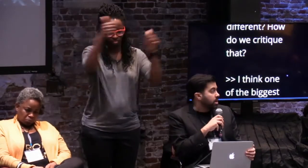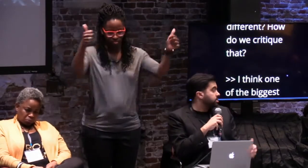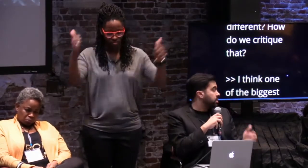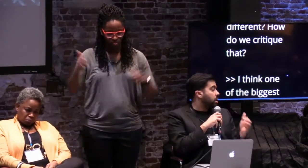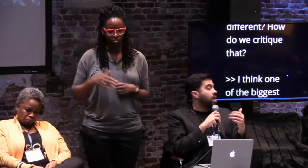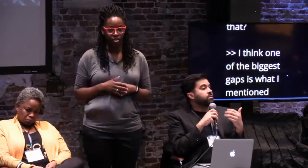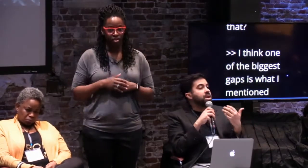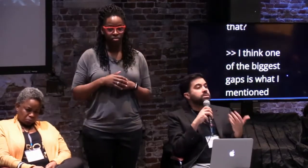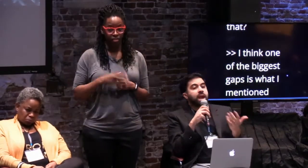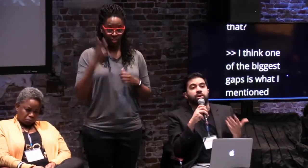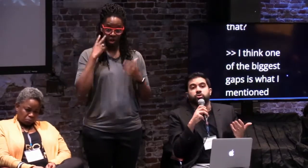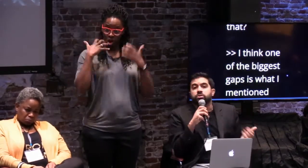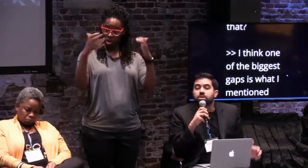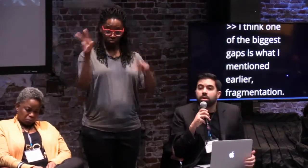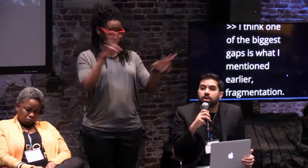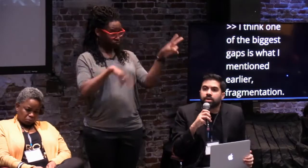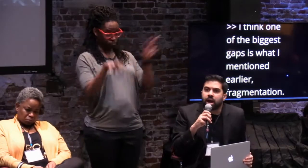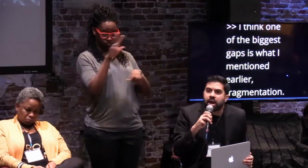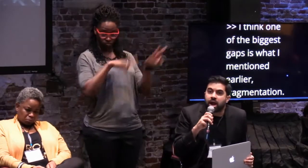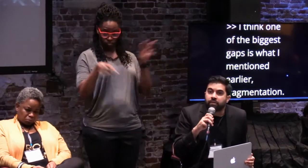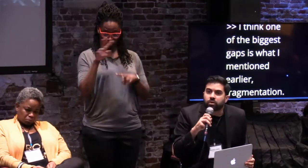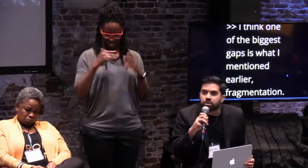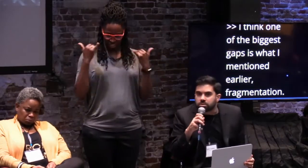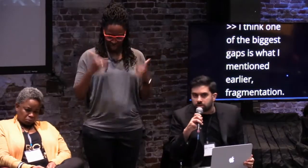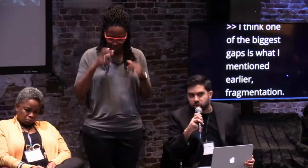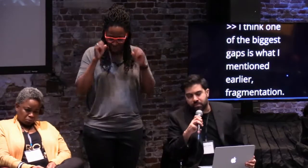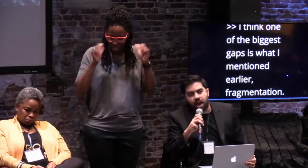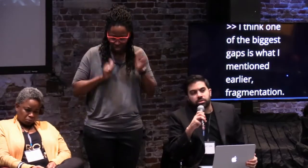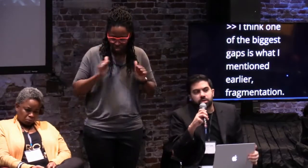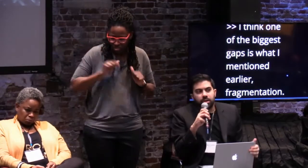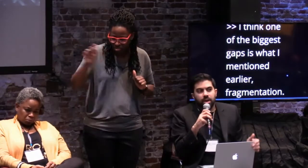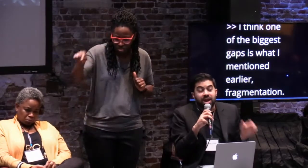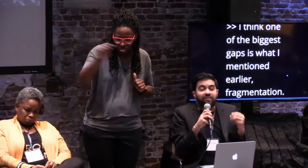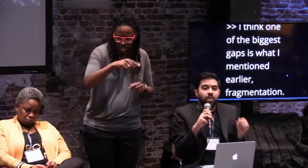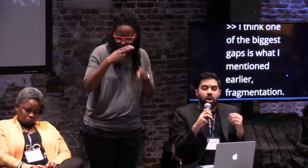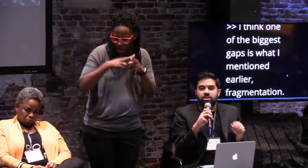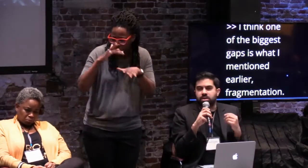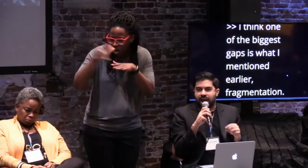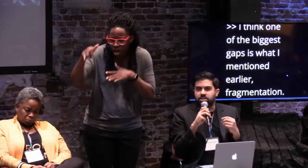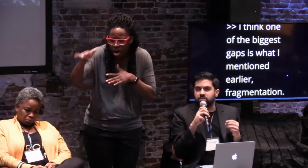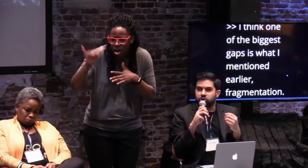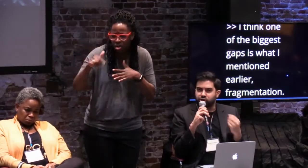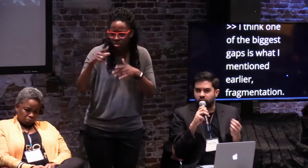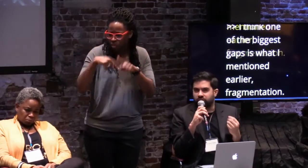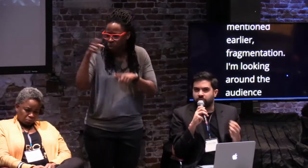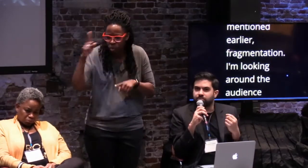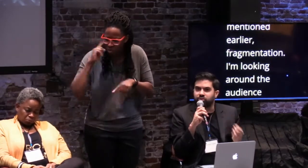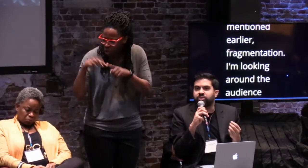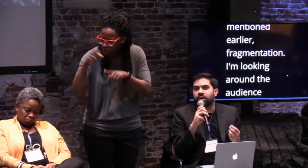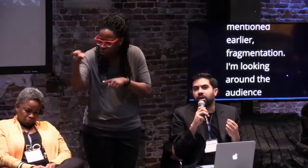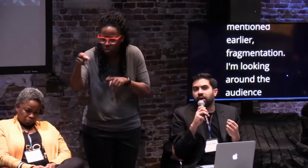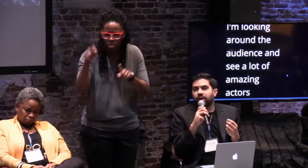and I see a lot of amazing actors that I have heard so much about, and if I wanted to cast them in a show that I was producing,